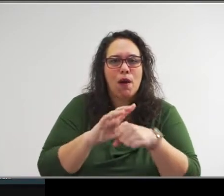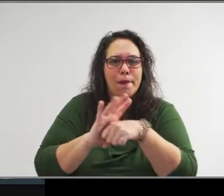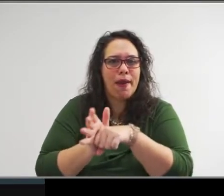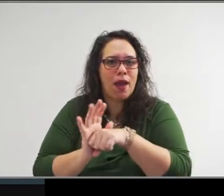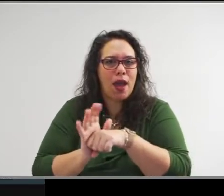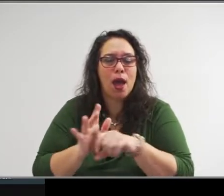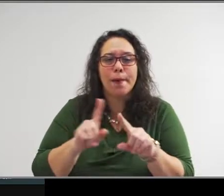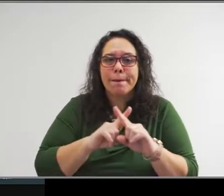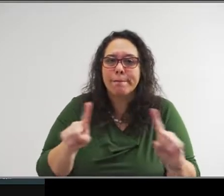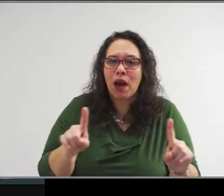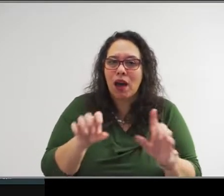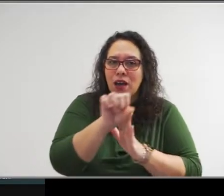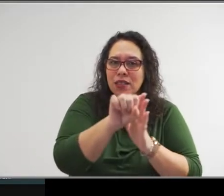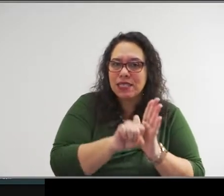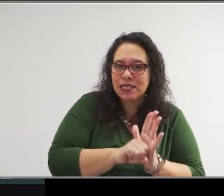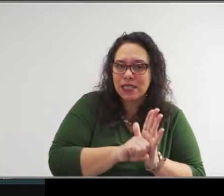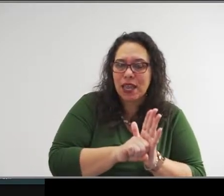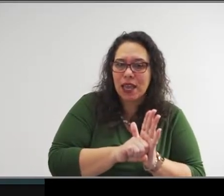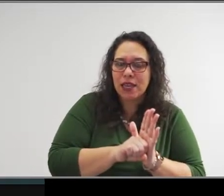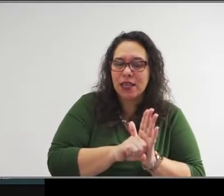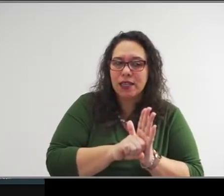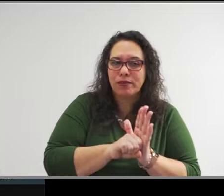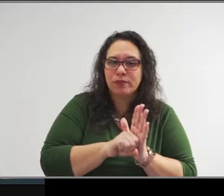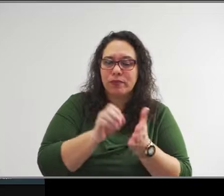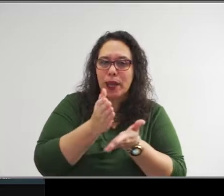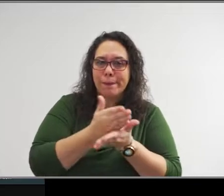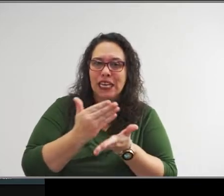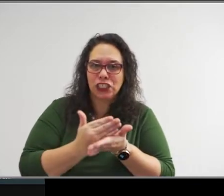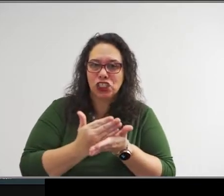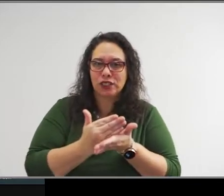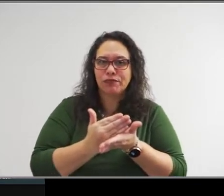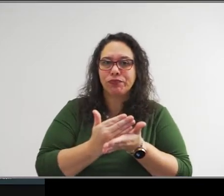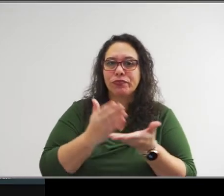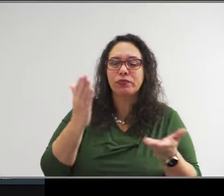but the state budget proposal